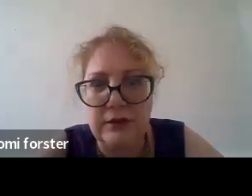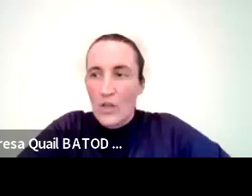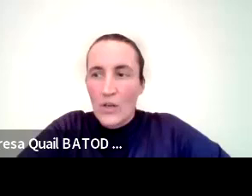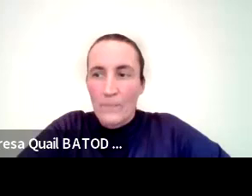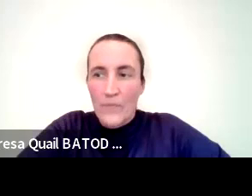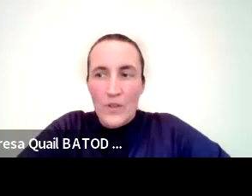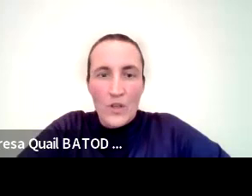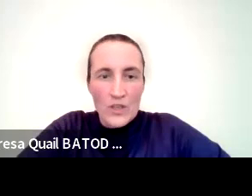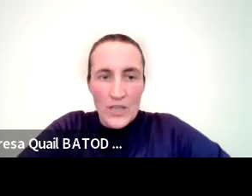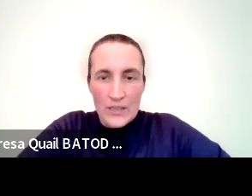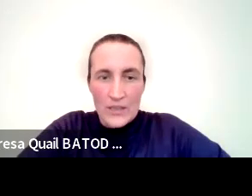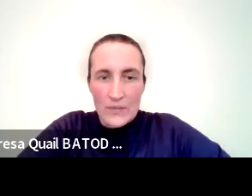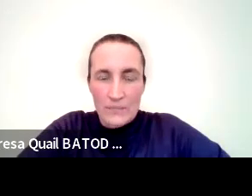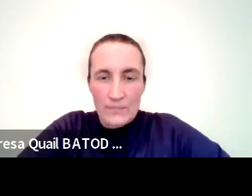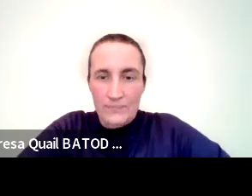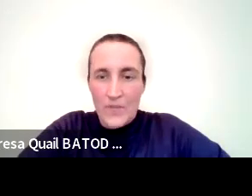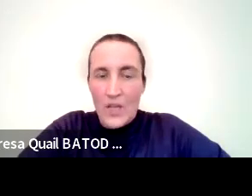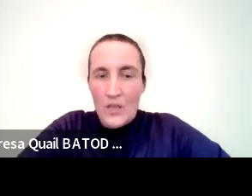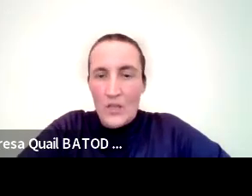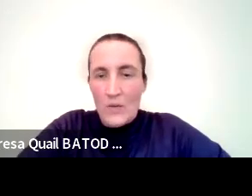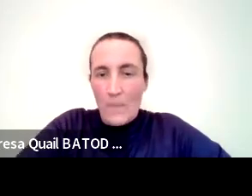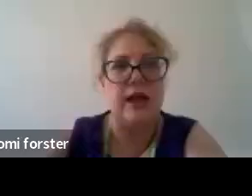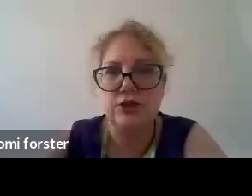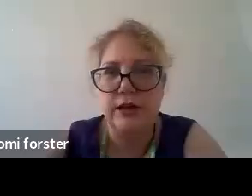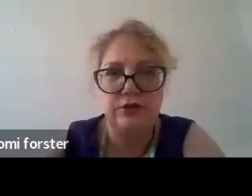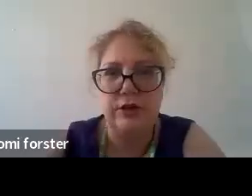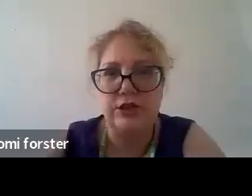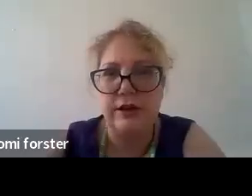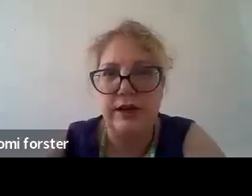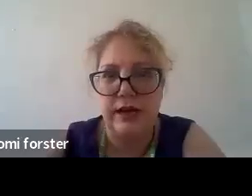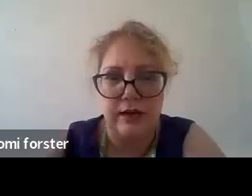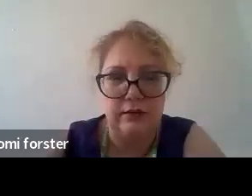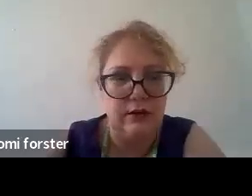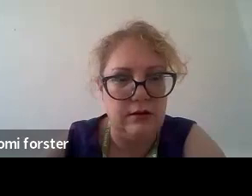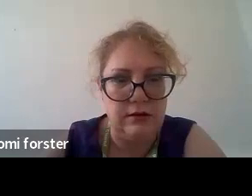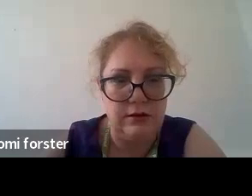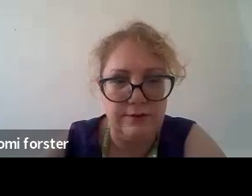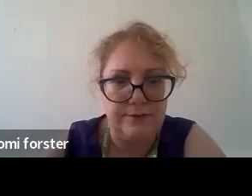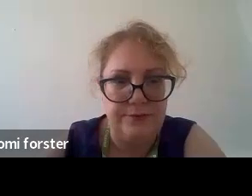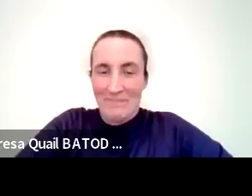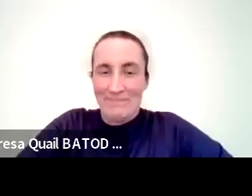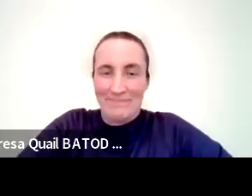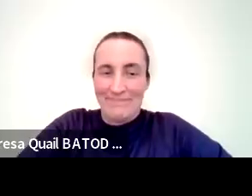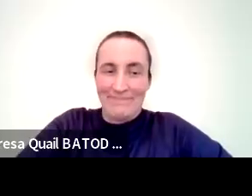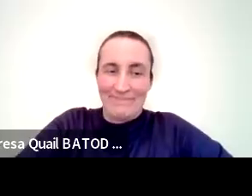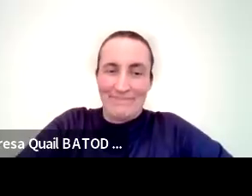Not yet. Should I unshare and try sharing again? Yes, please.